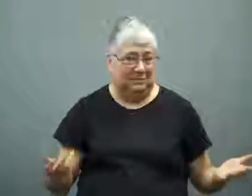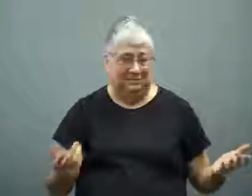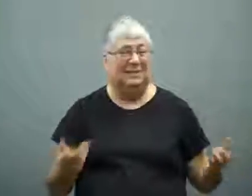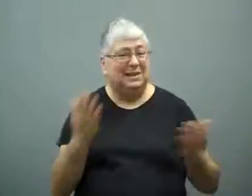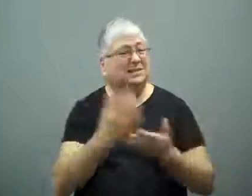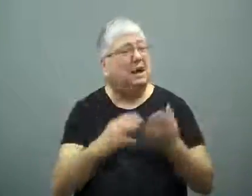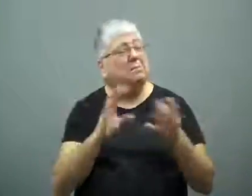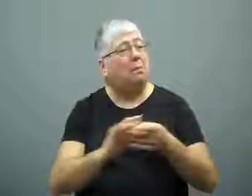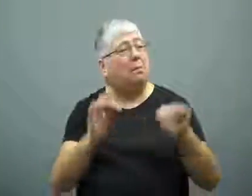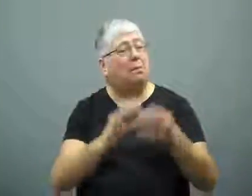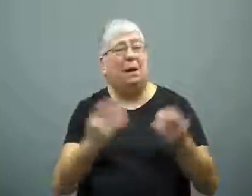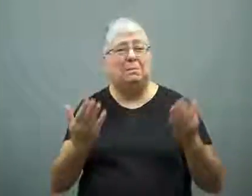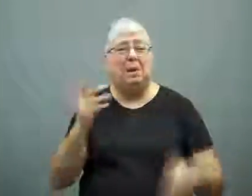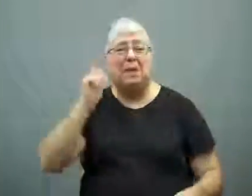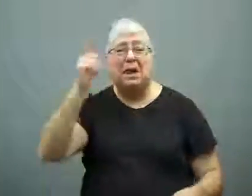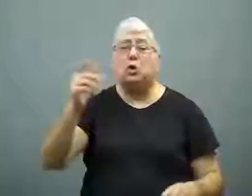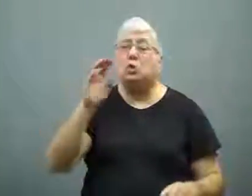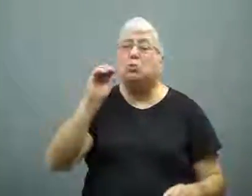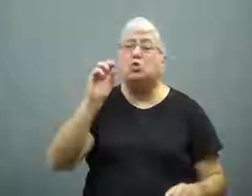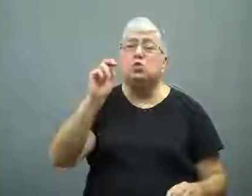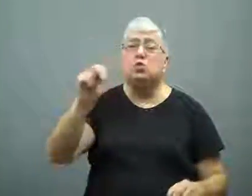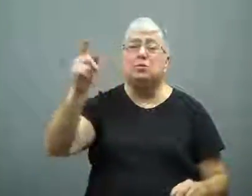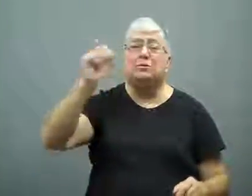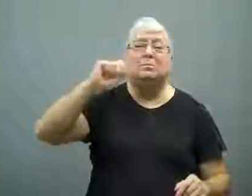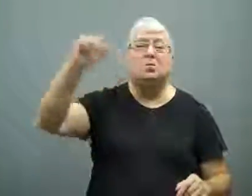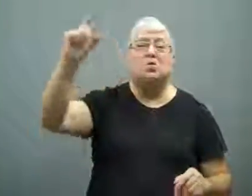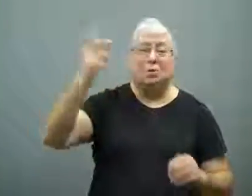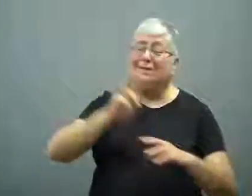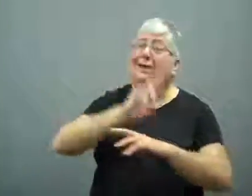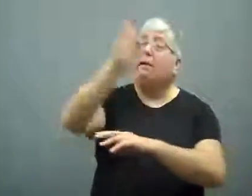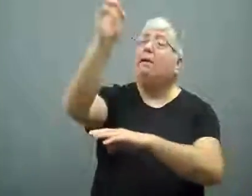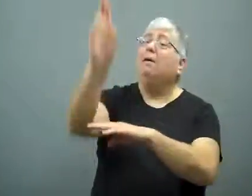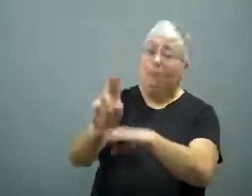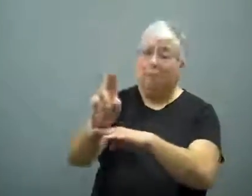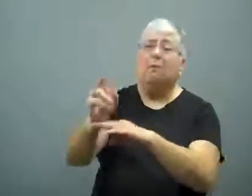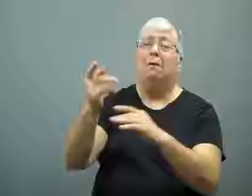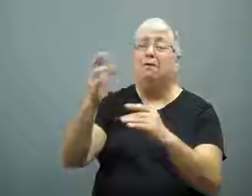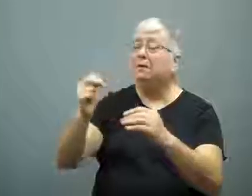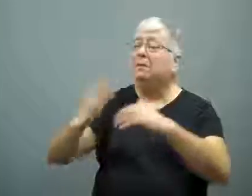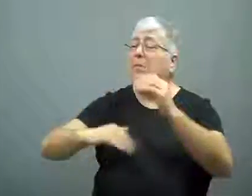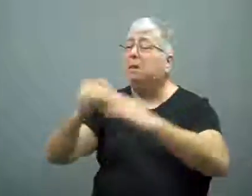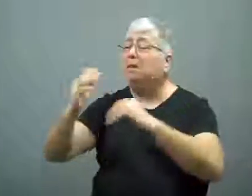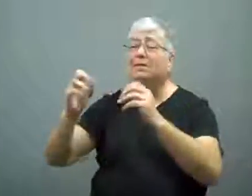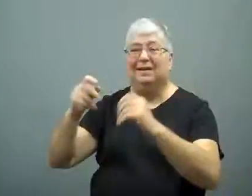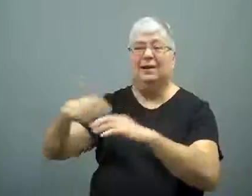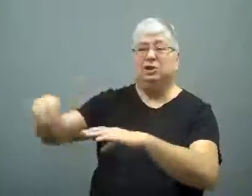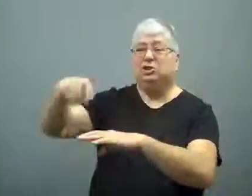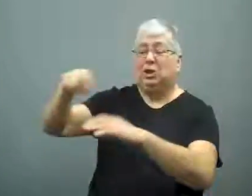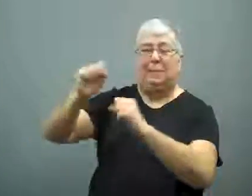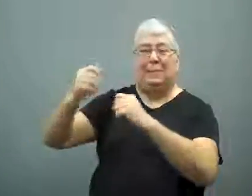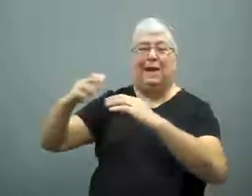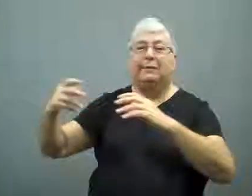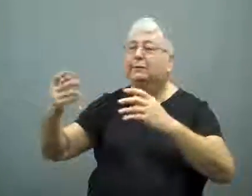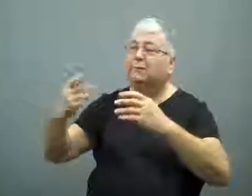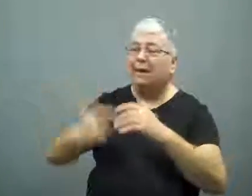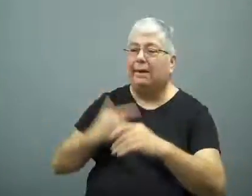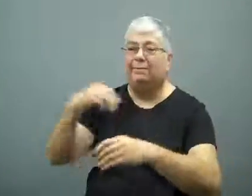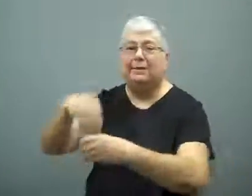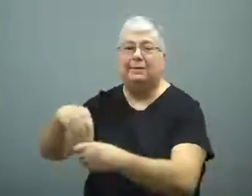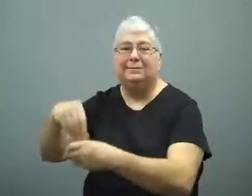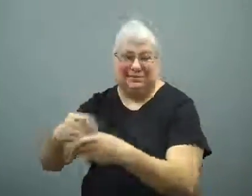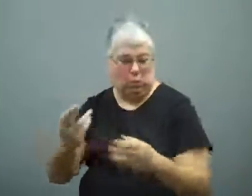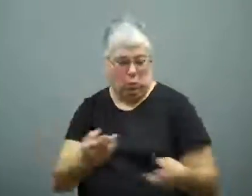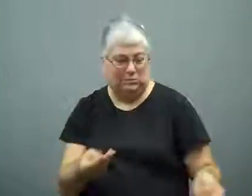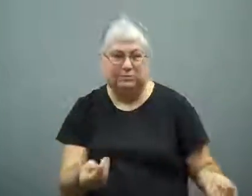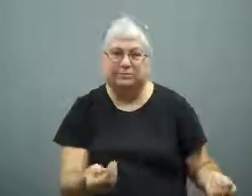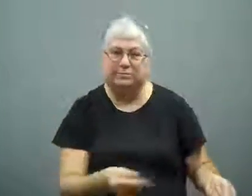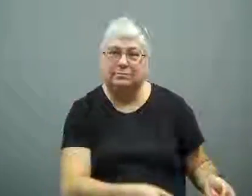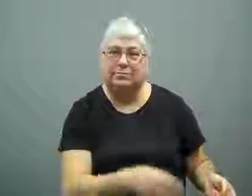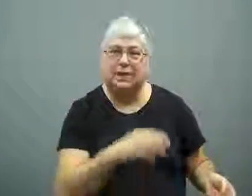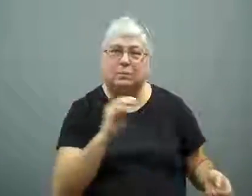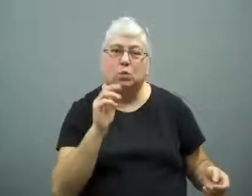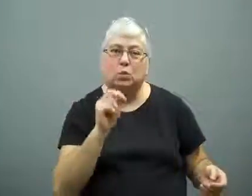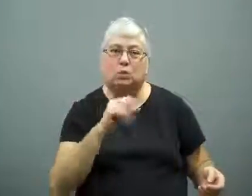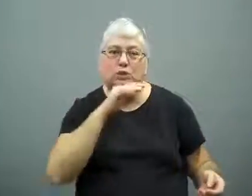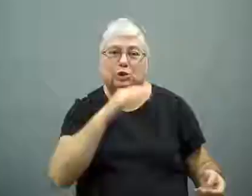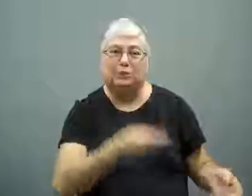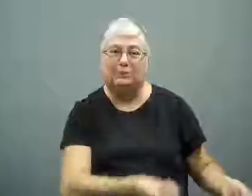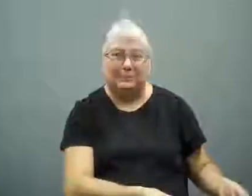Some think maybe they can be used on the moon to make living quarters